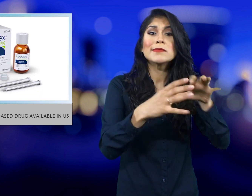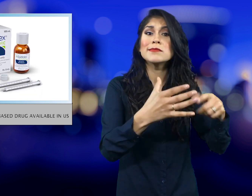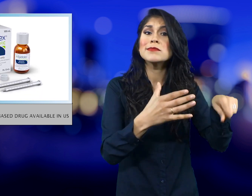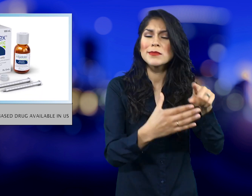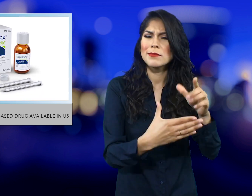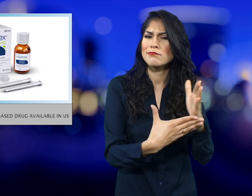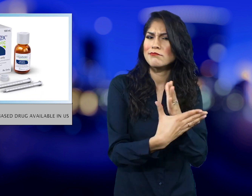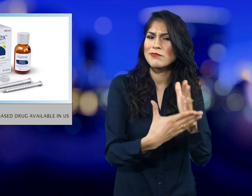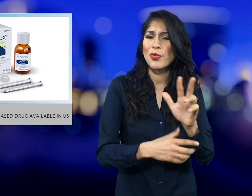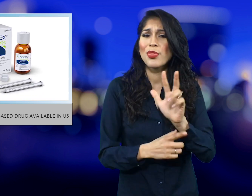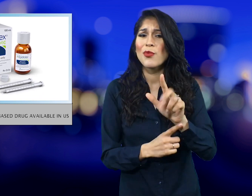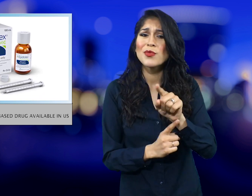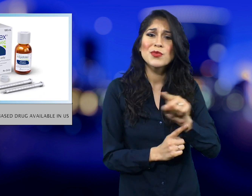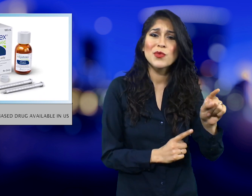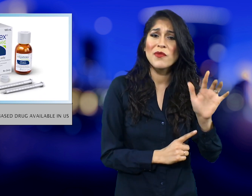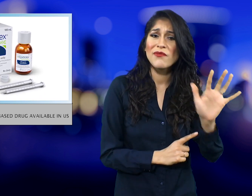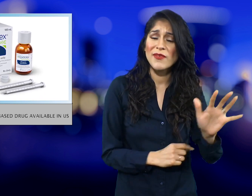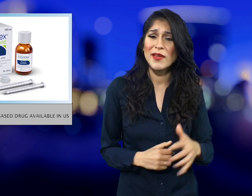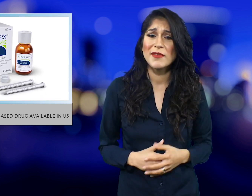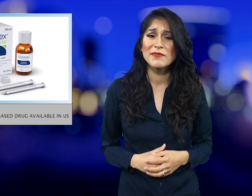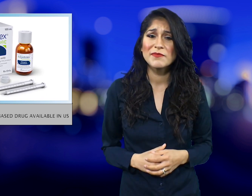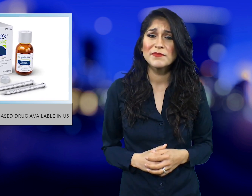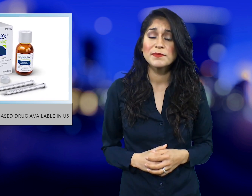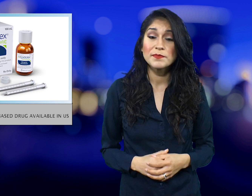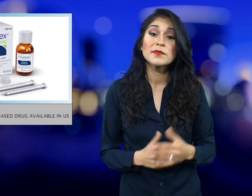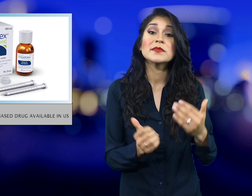ages three and five.